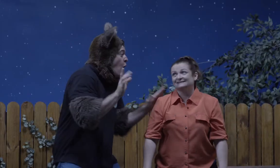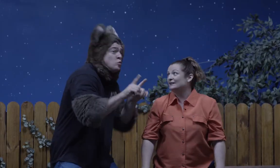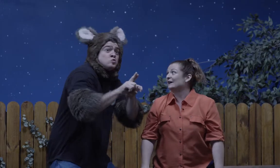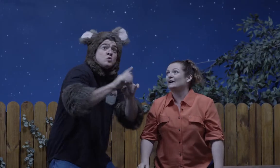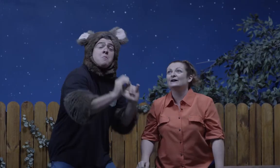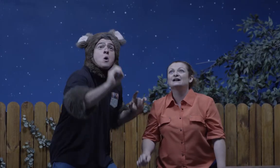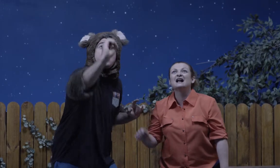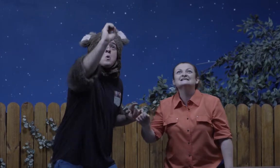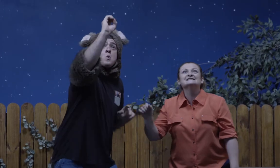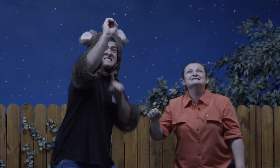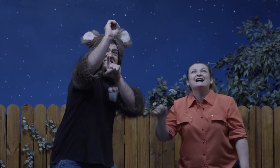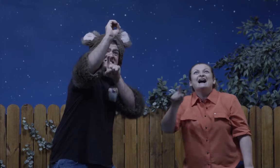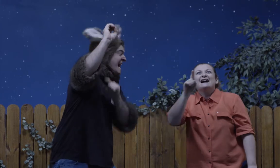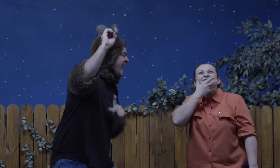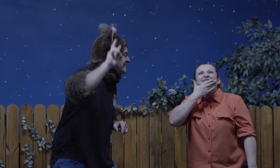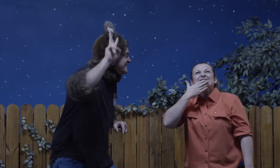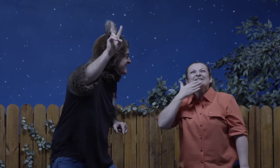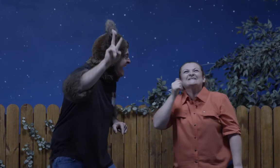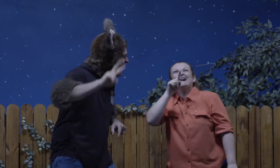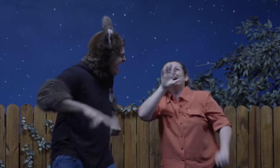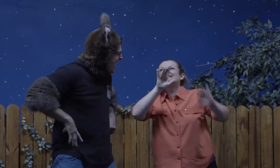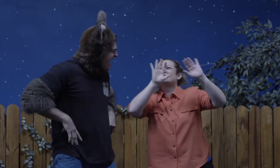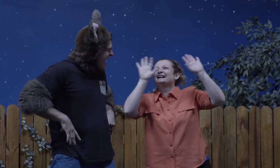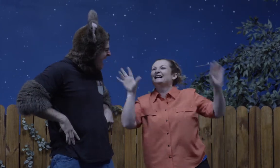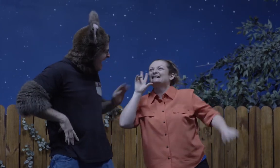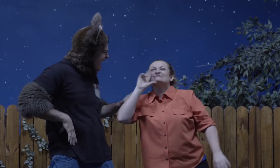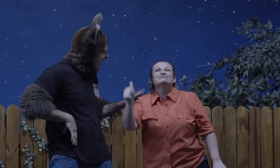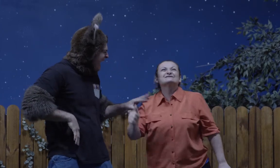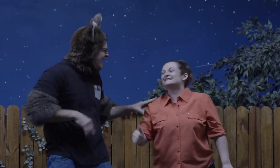Oh, and I can see the moon too. Oh, it's beautiful, isn't it?